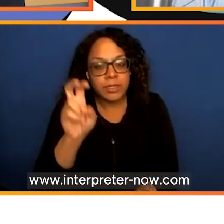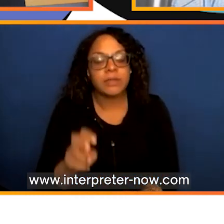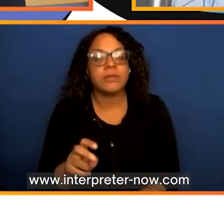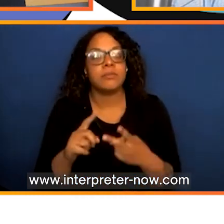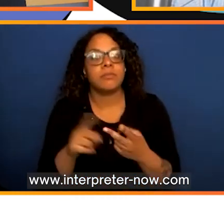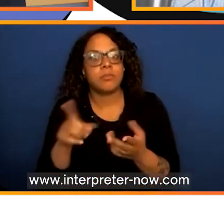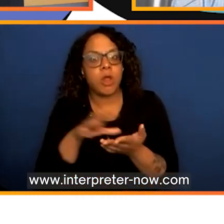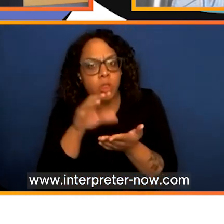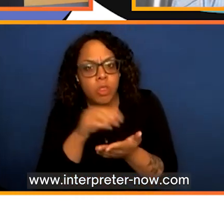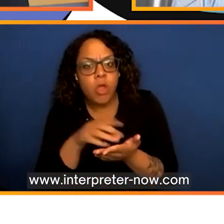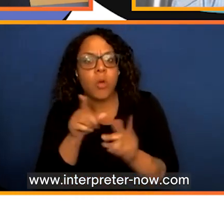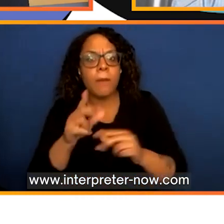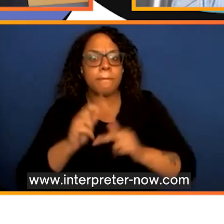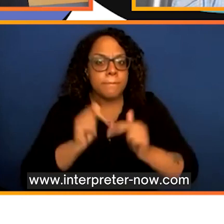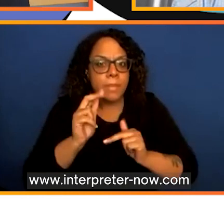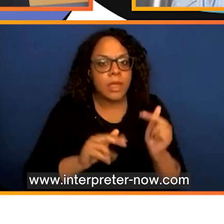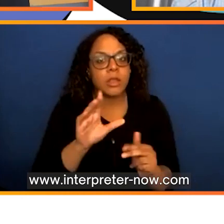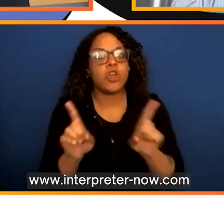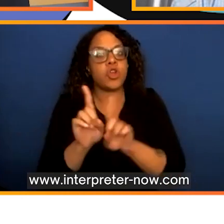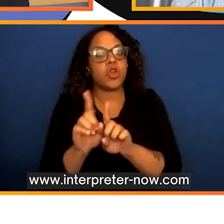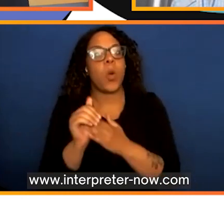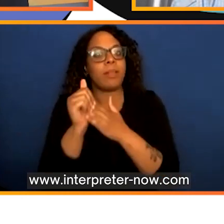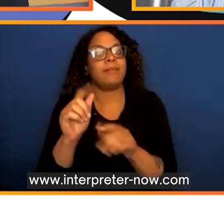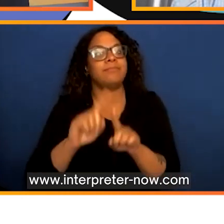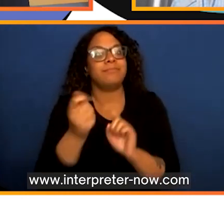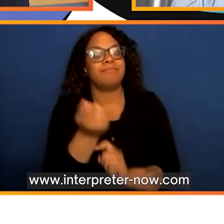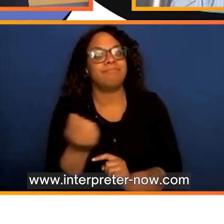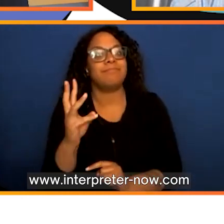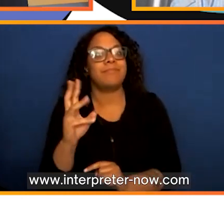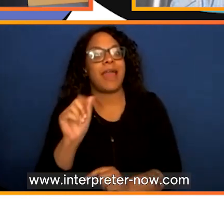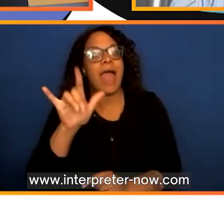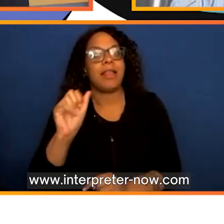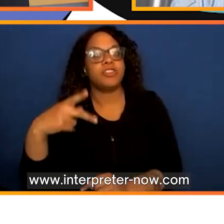to check out more of my work. All right, let's get started.